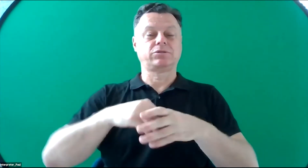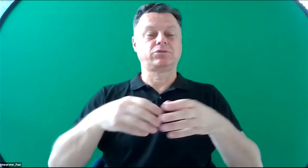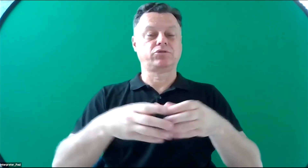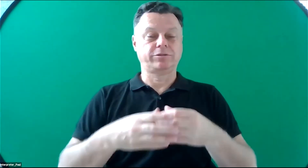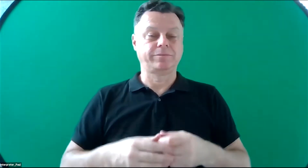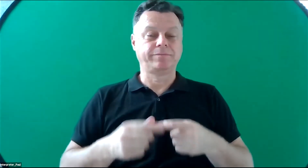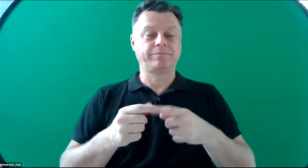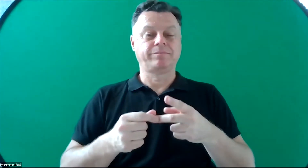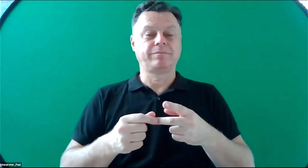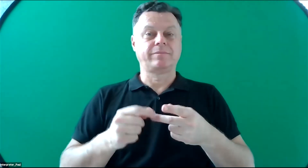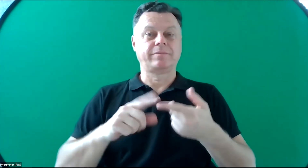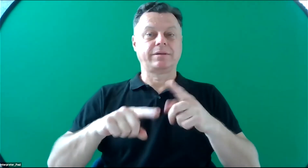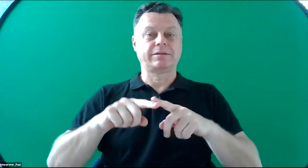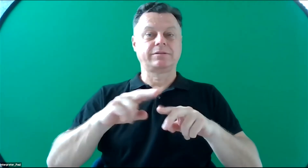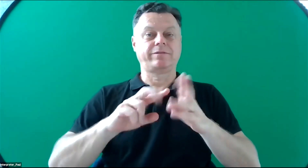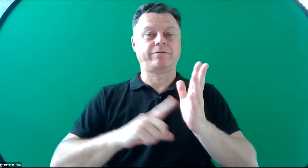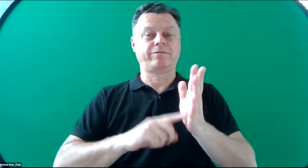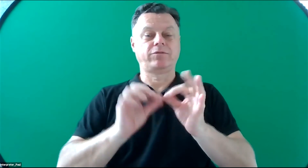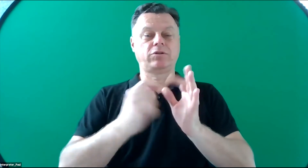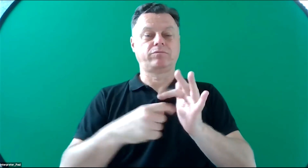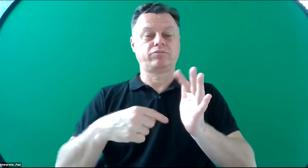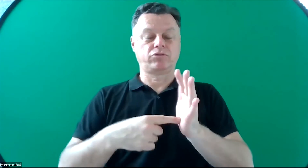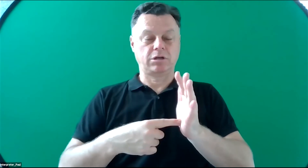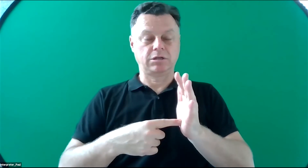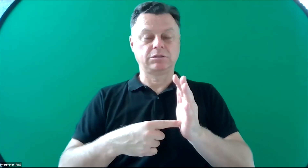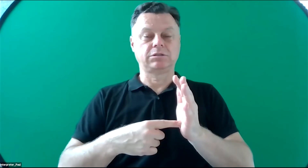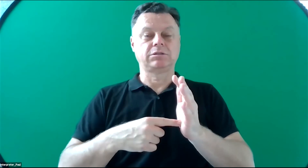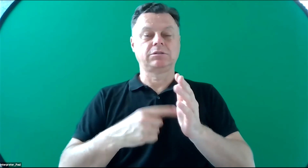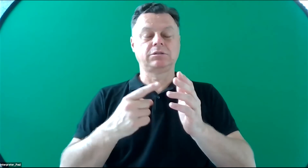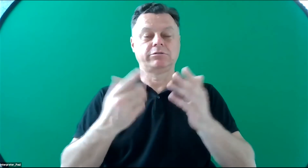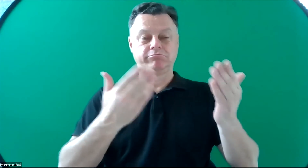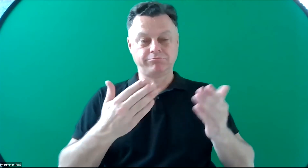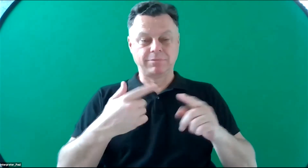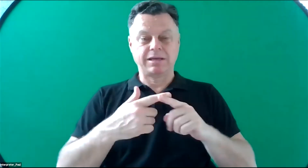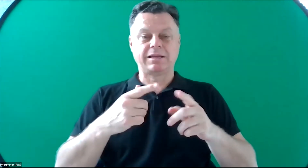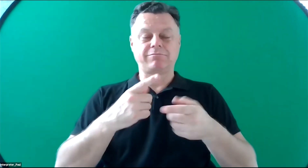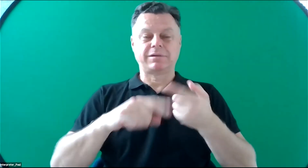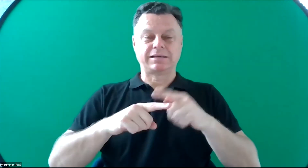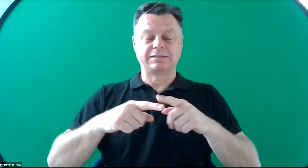former Fulbright scholar and former Paralympian. He is an academic Fellow with the Harvard Law